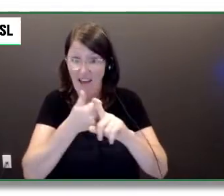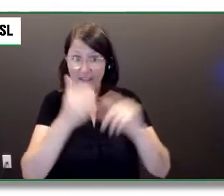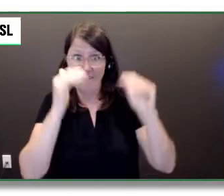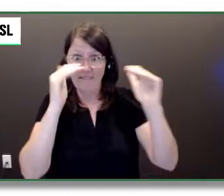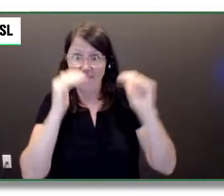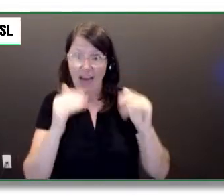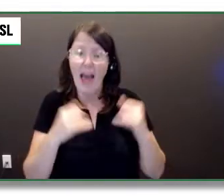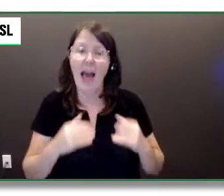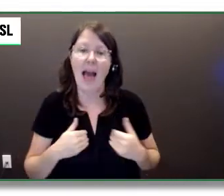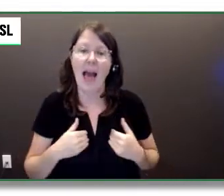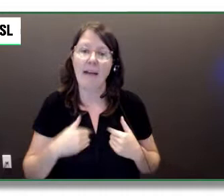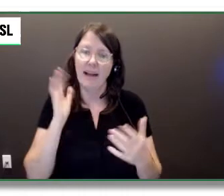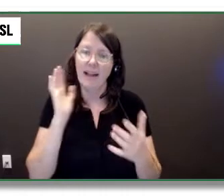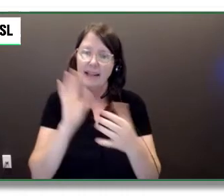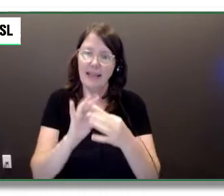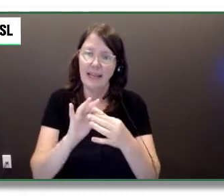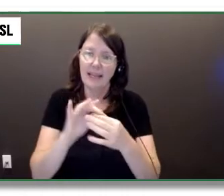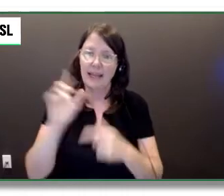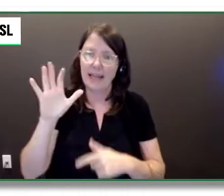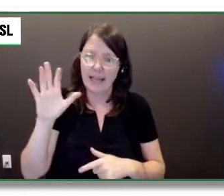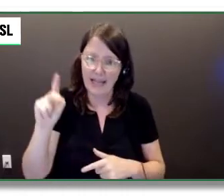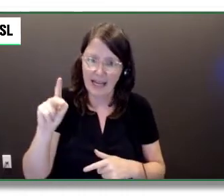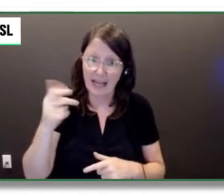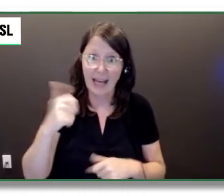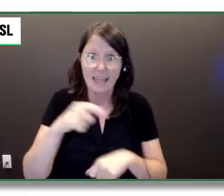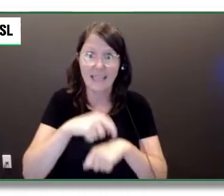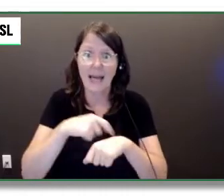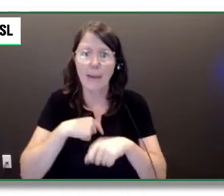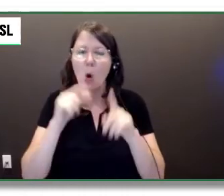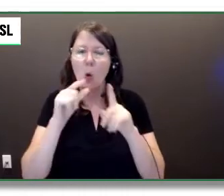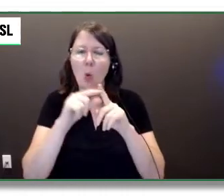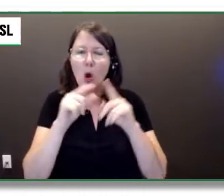underlined word in the slides that's hyperlinked and all of those hyperlinks